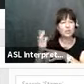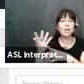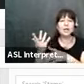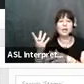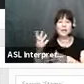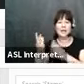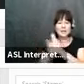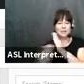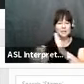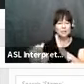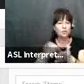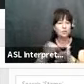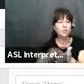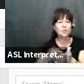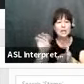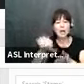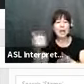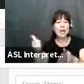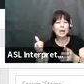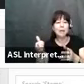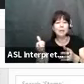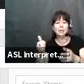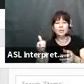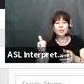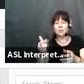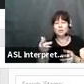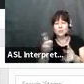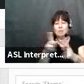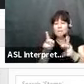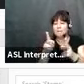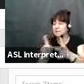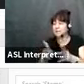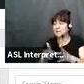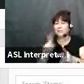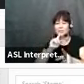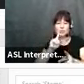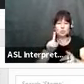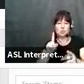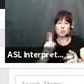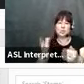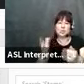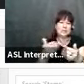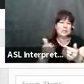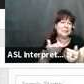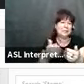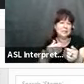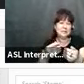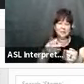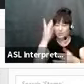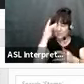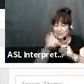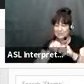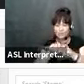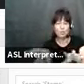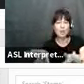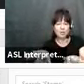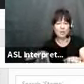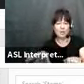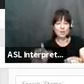measures which we're doing and which we're doing also through our Latinex core group. I think I am going to end there.